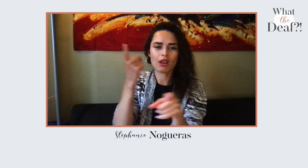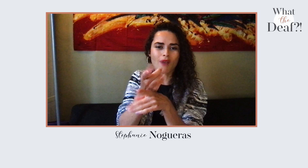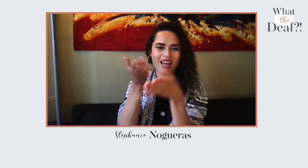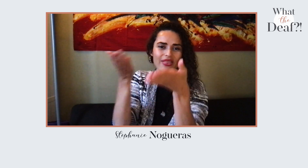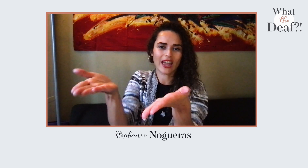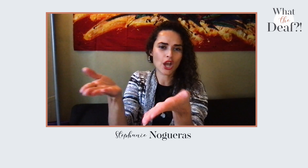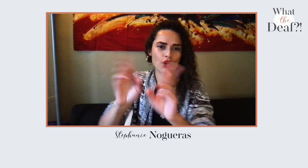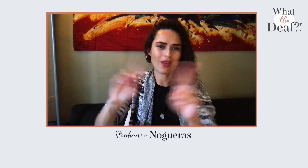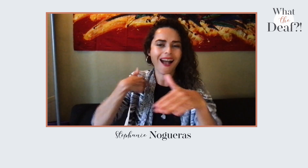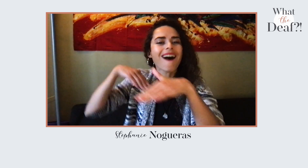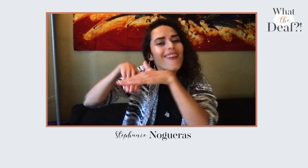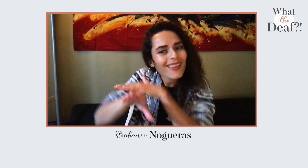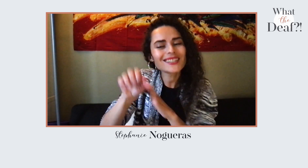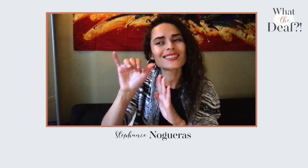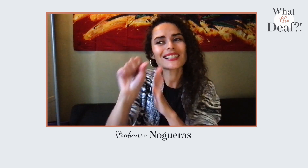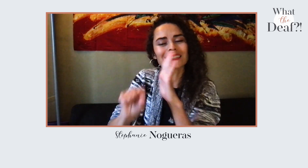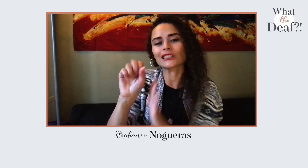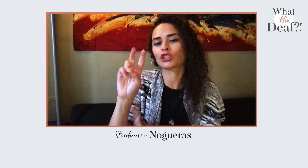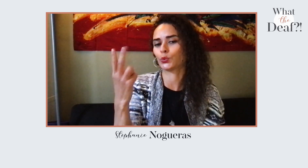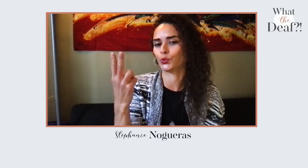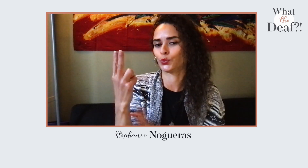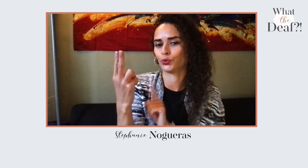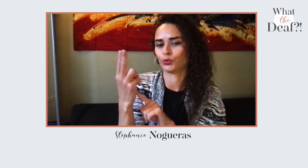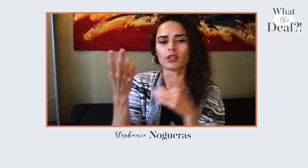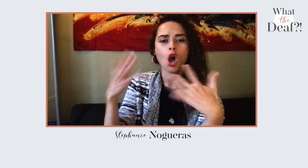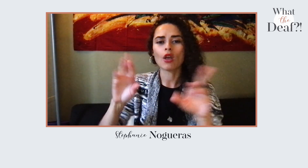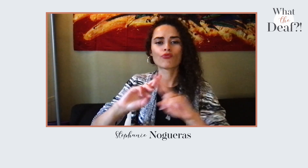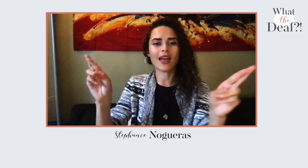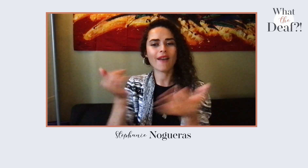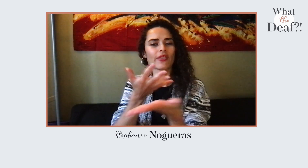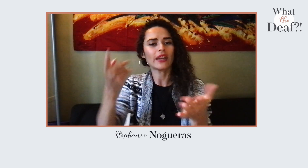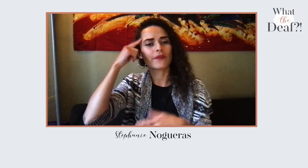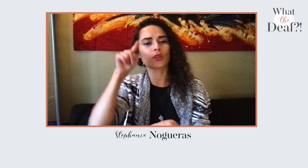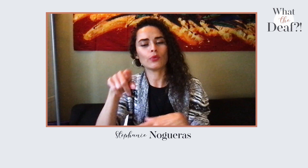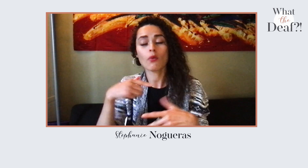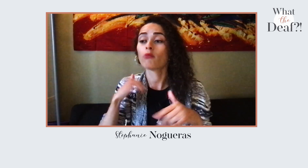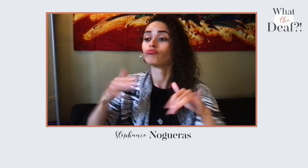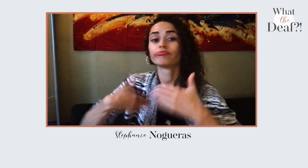it was honestly easy because the access was already there, especially in season two. They already knew how to do everything.